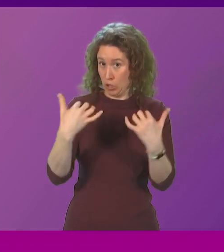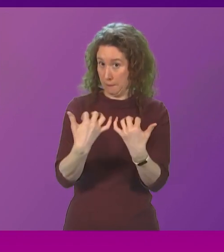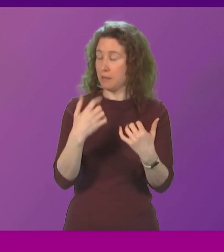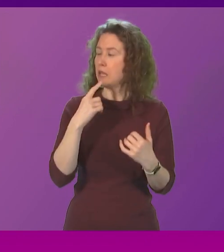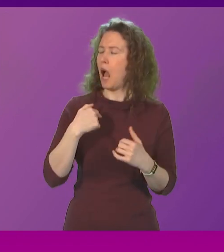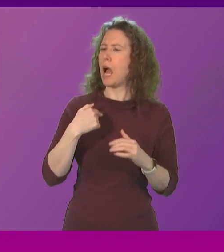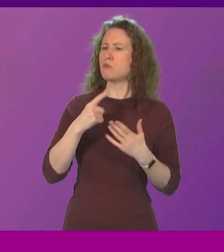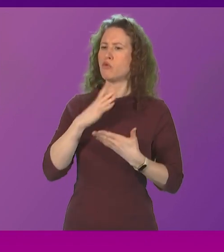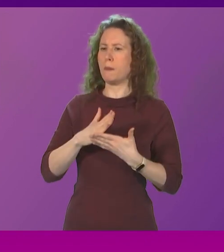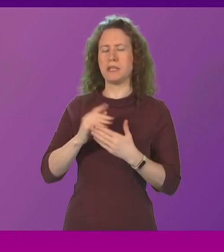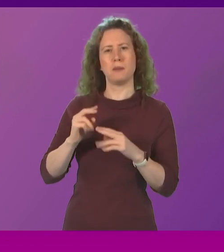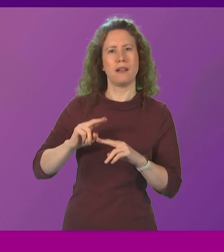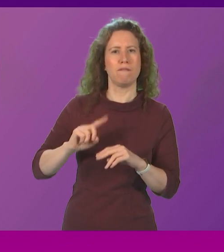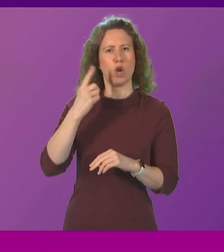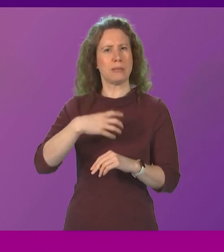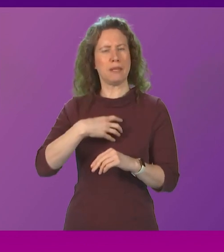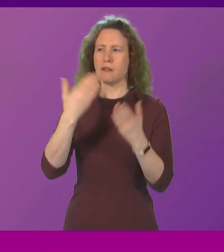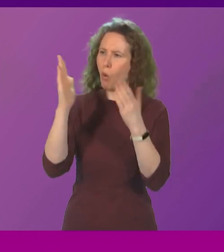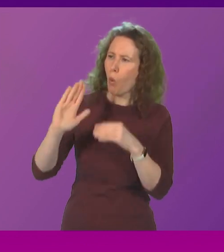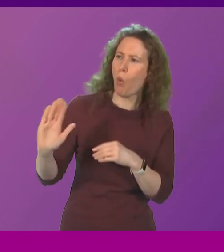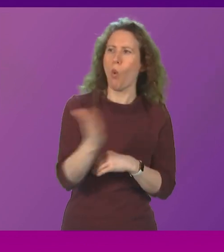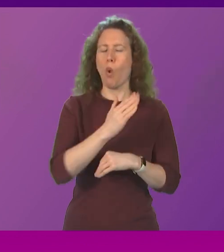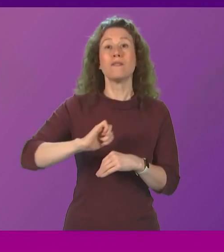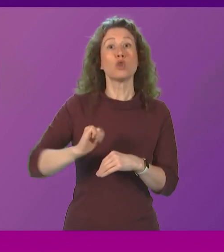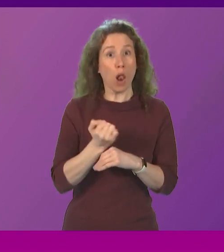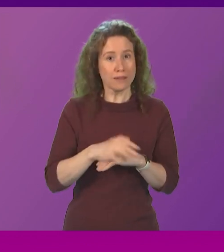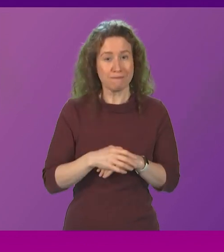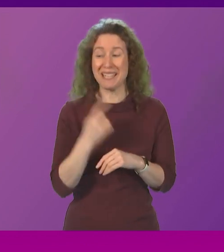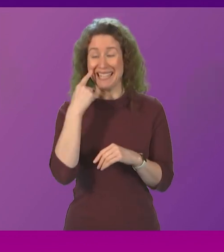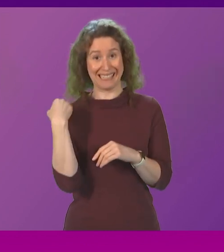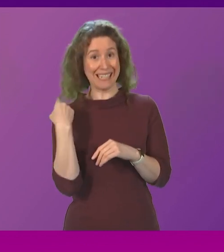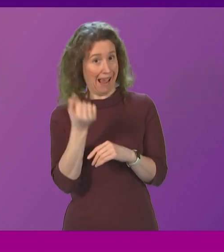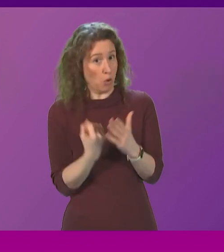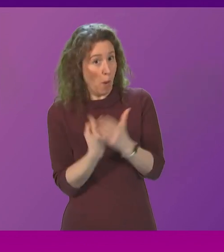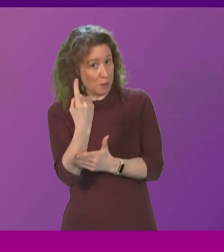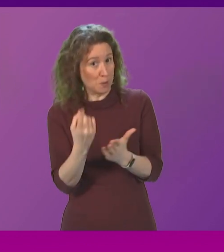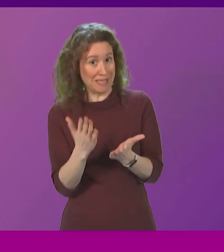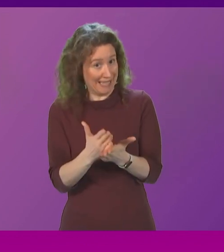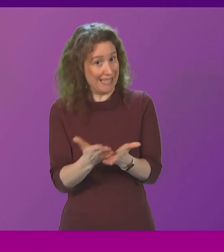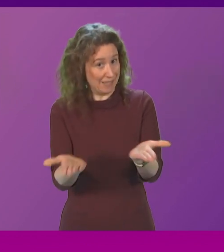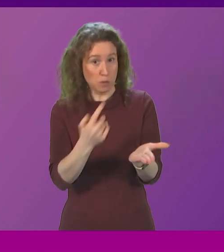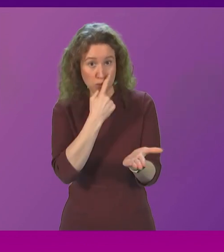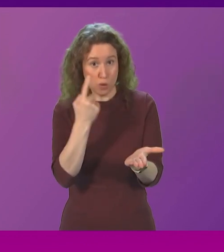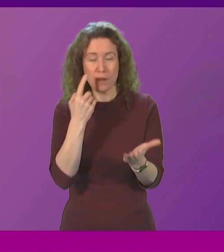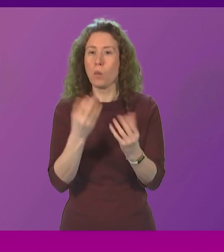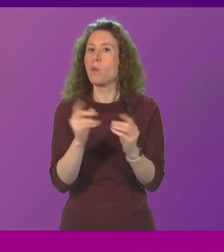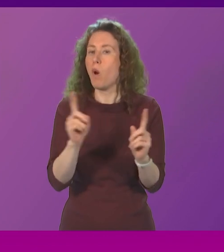“First Minister for all of Scotland”.— Yesterday, he had an opportunity to prove that with the new ministerial team that he